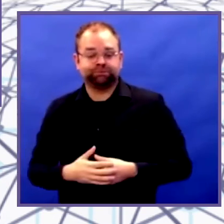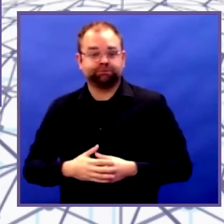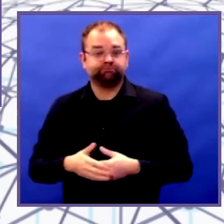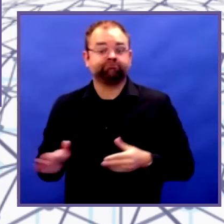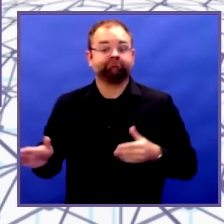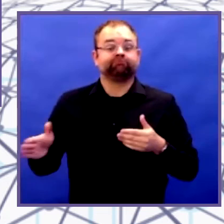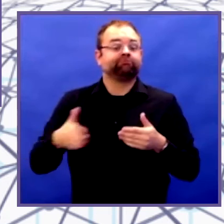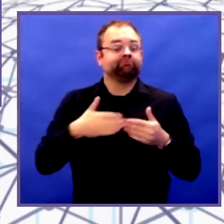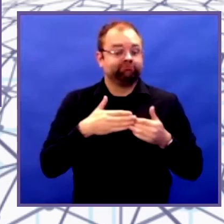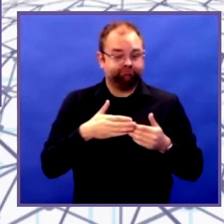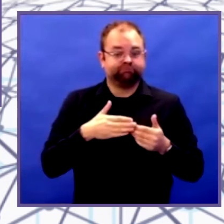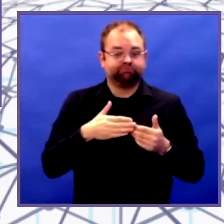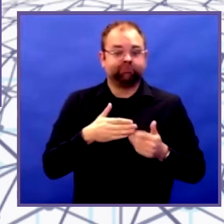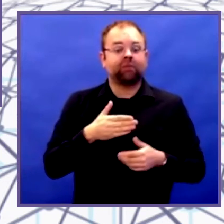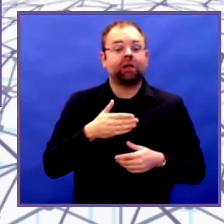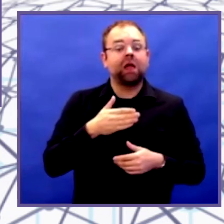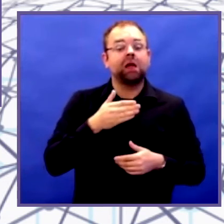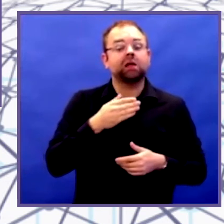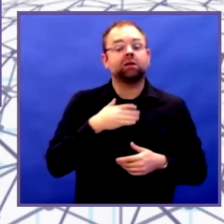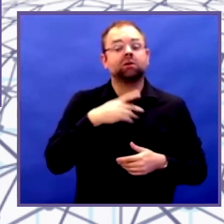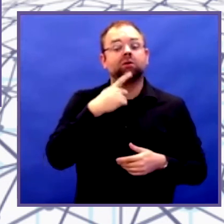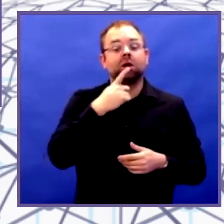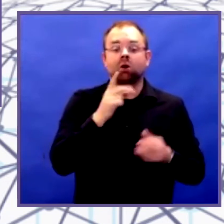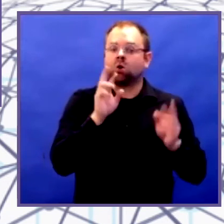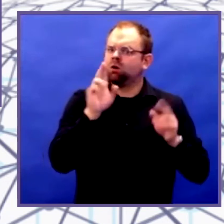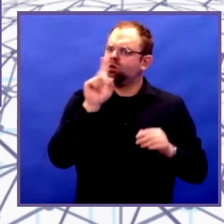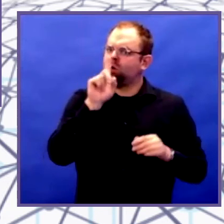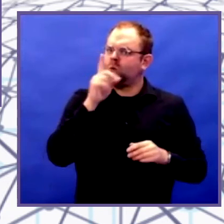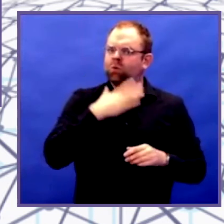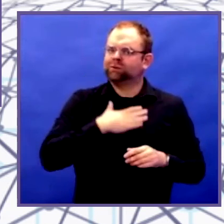system priority. Thank you very much.